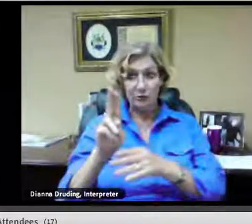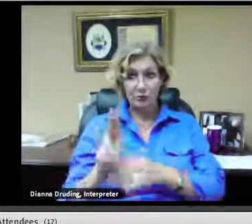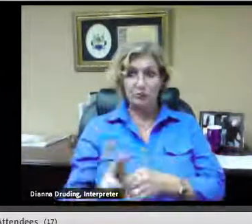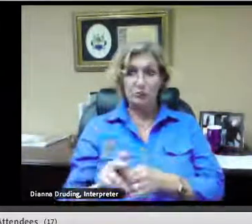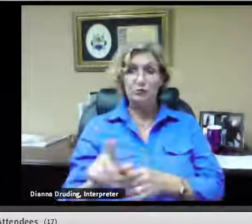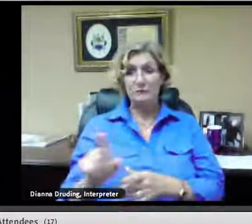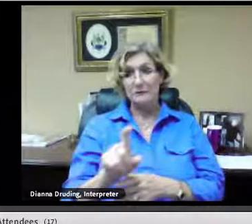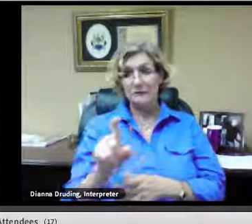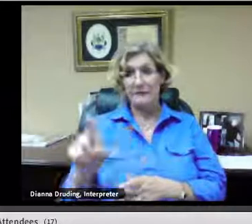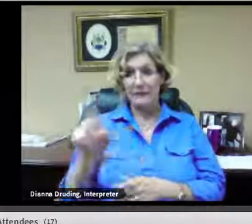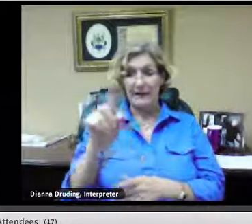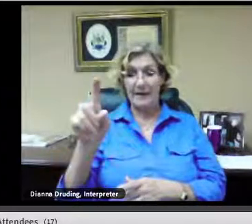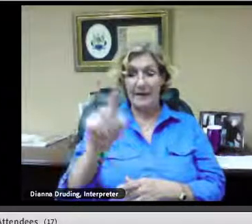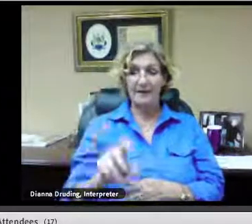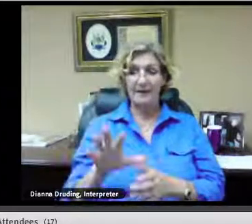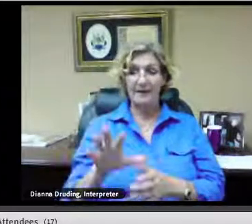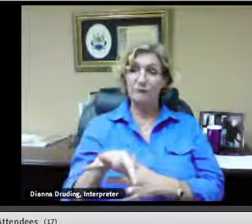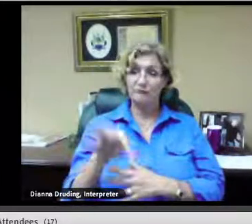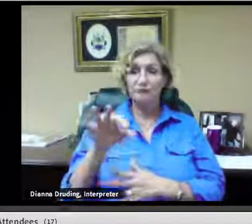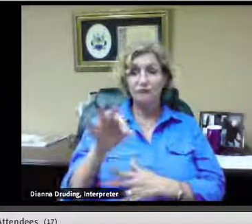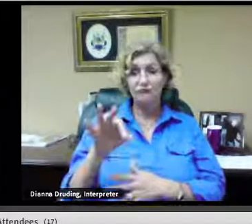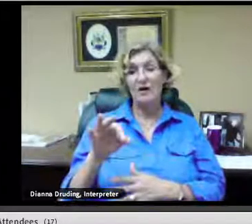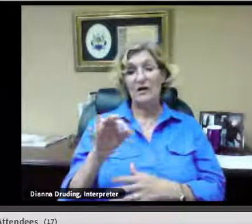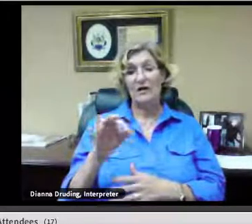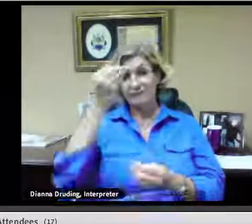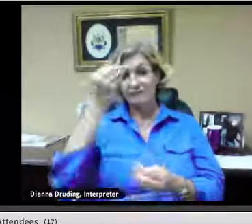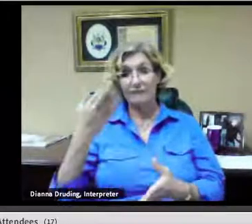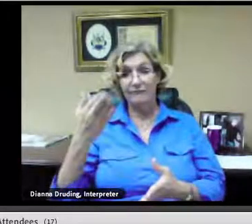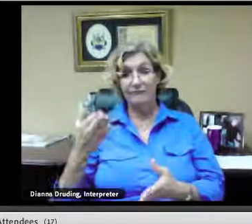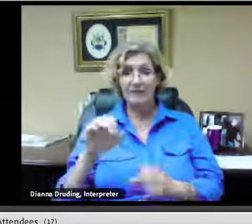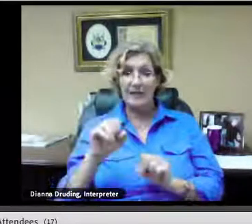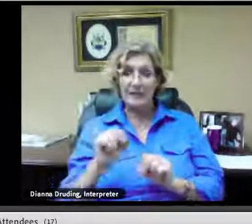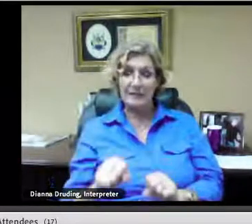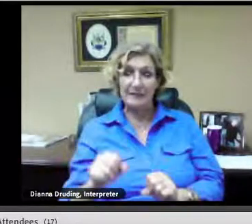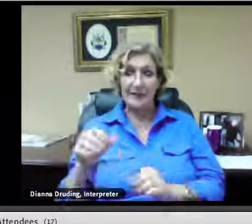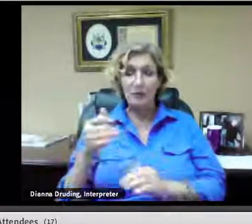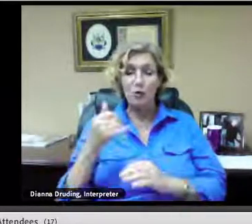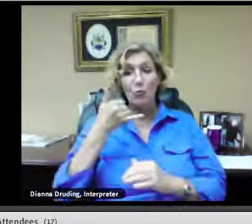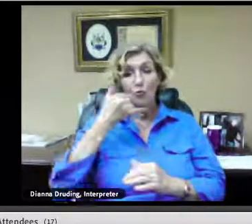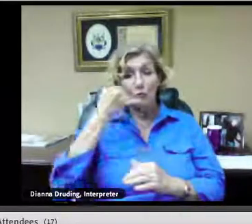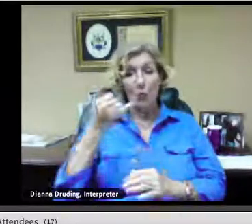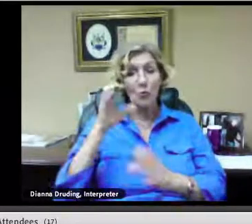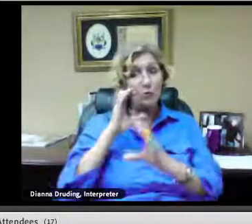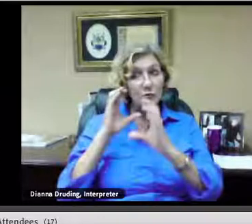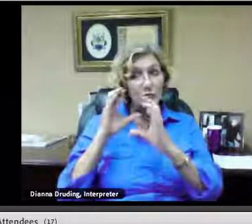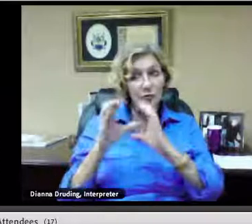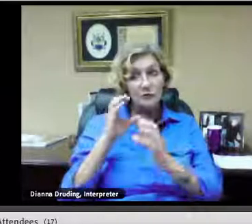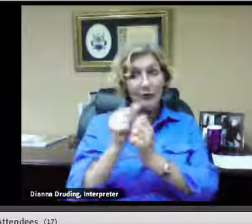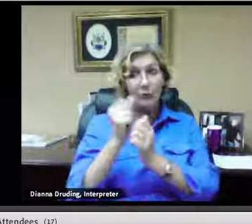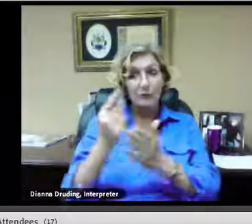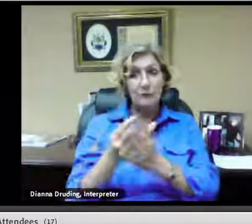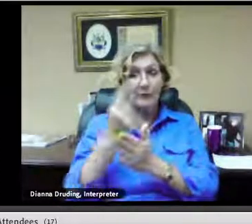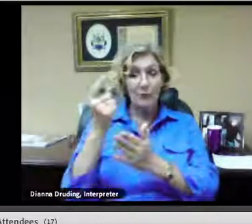if you're having trouble with this? You know, how accessible is it? You know, maybe they can't visually see it, but if they called and talked to somebody,